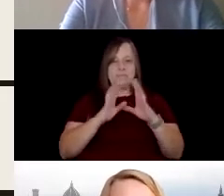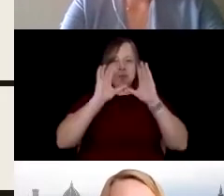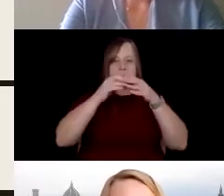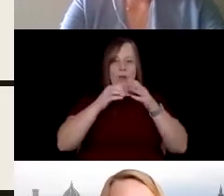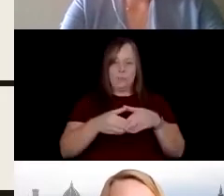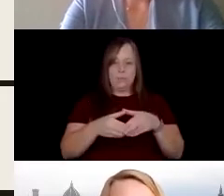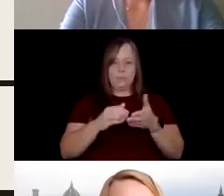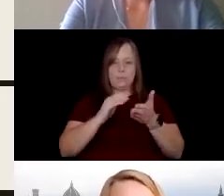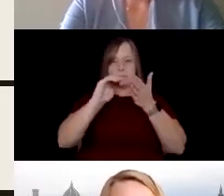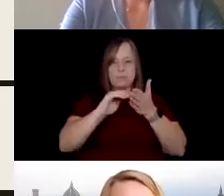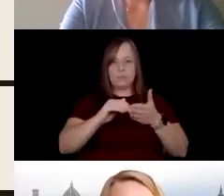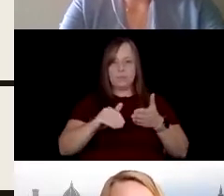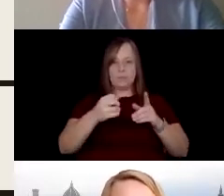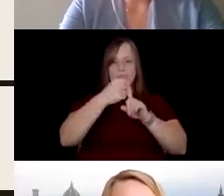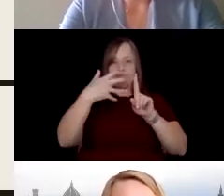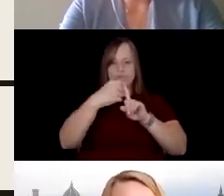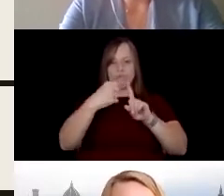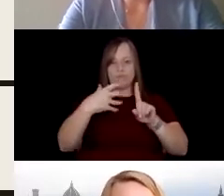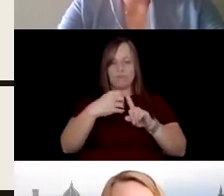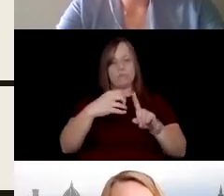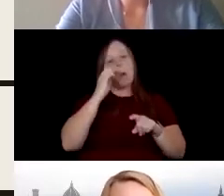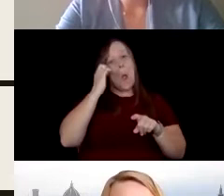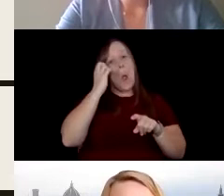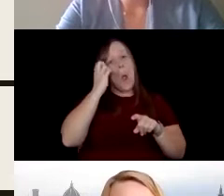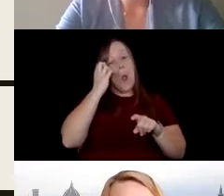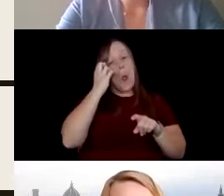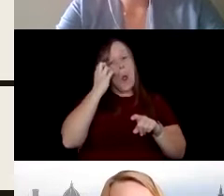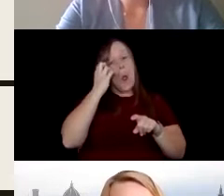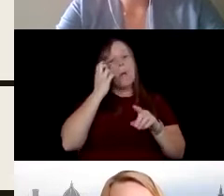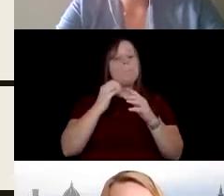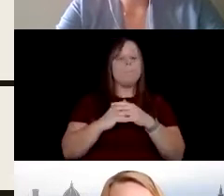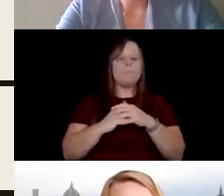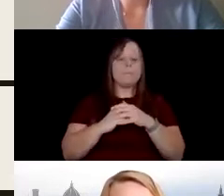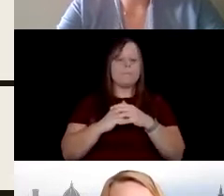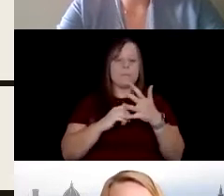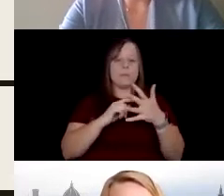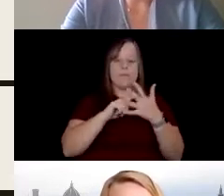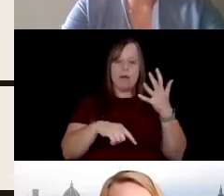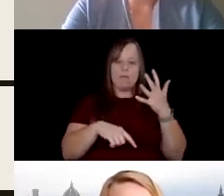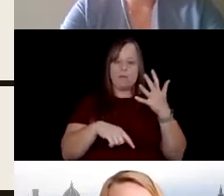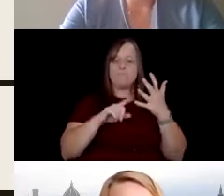All right, so I'm gonna break down really quick the discharge categories. So there are five. Actually, there's six categories.